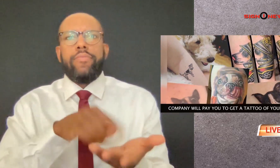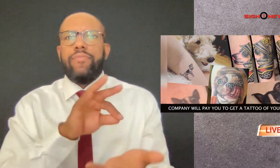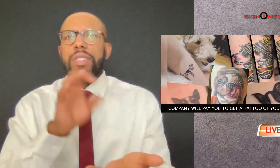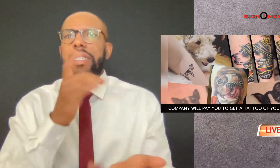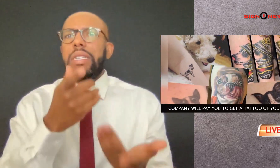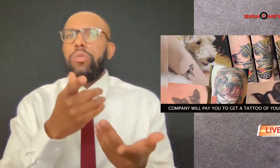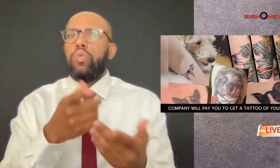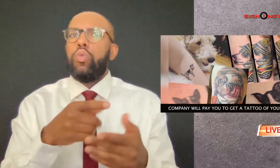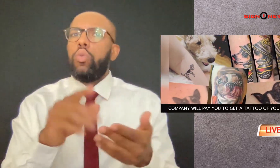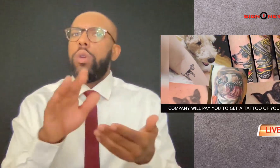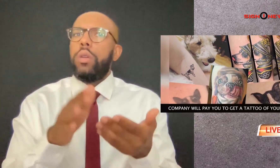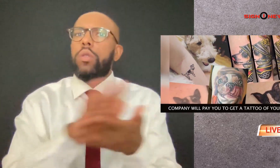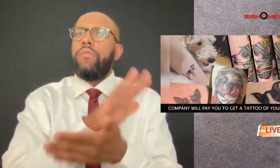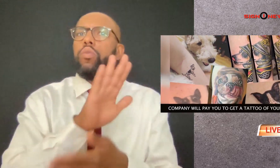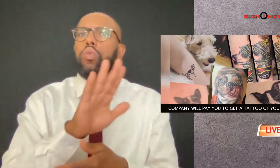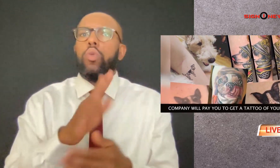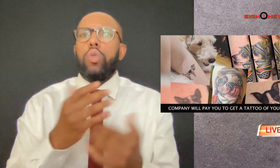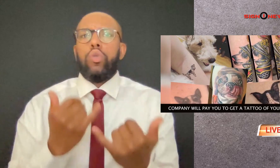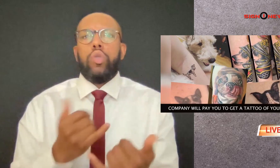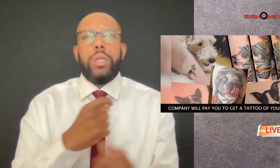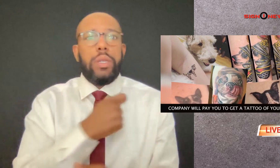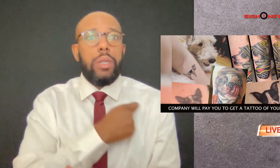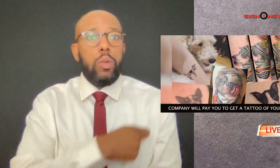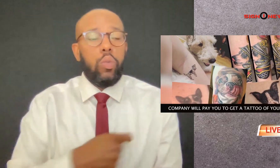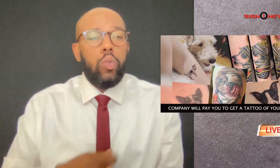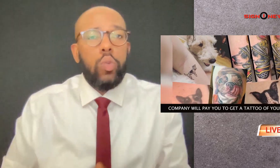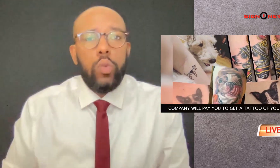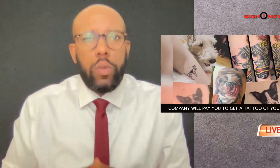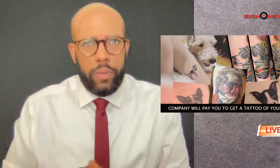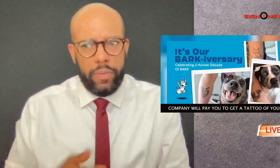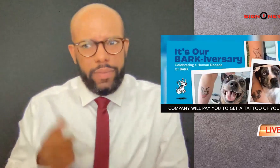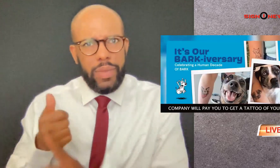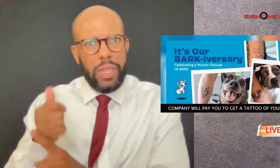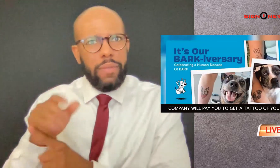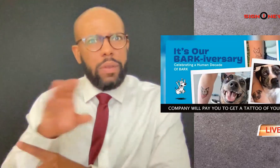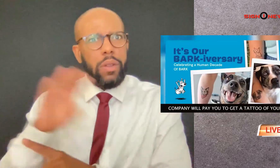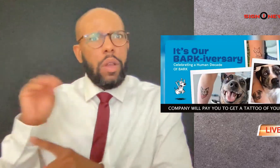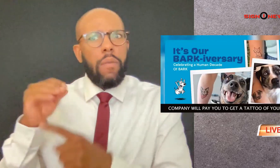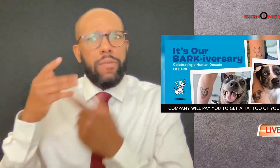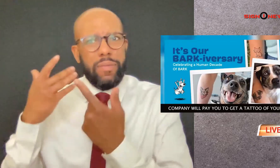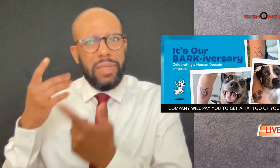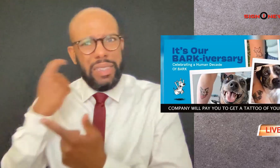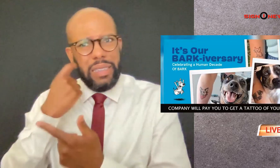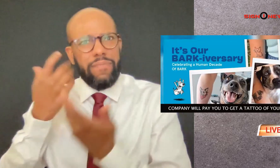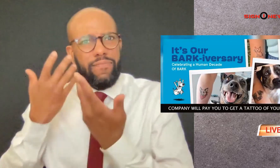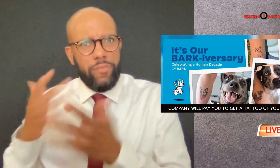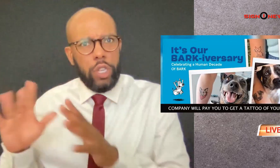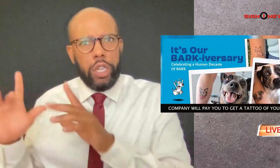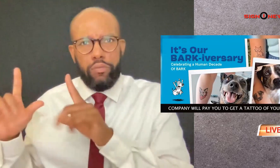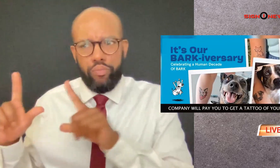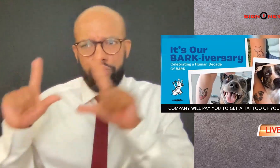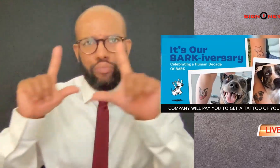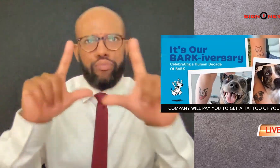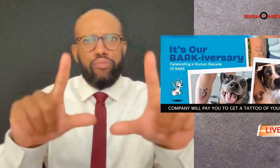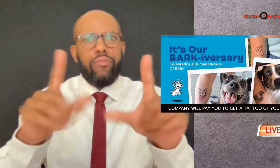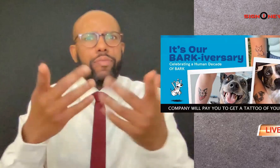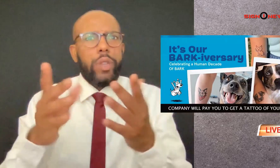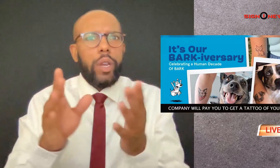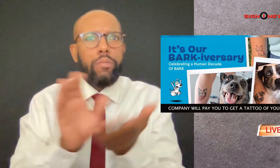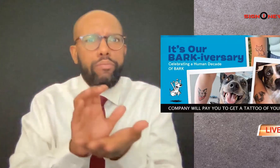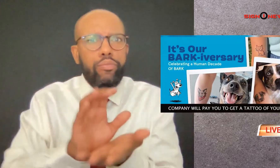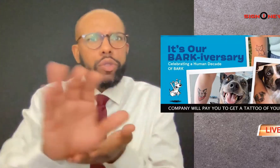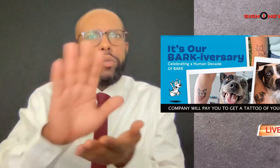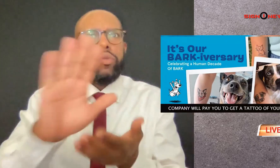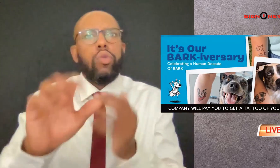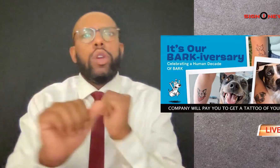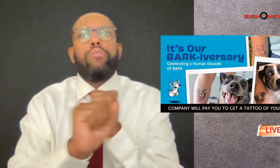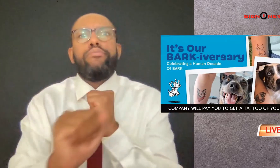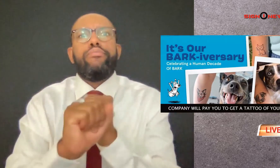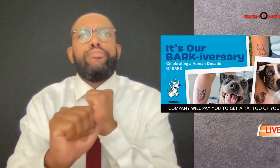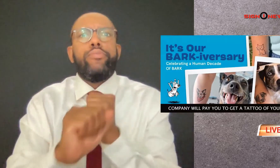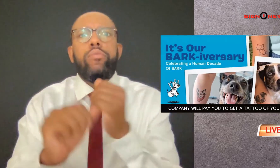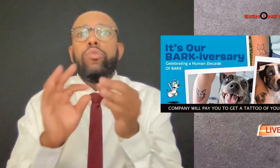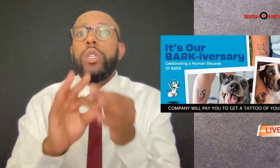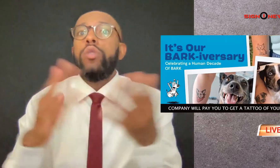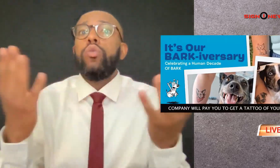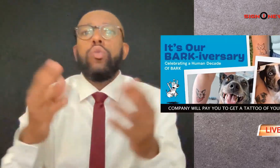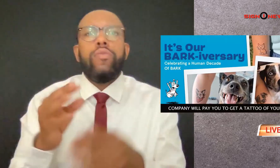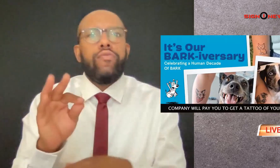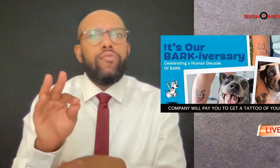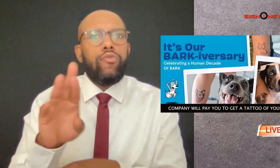bark box will actually pay for you to do it the company kicked off its free tattoo contest